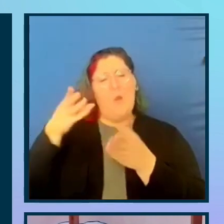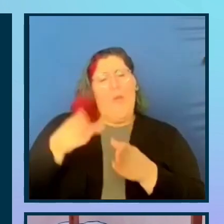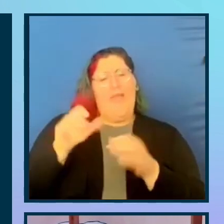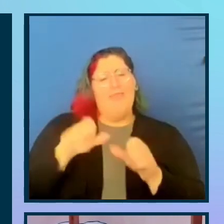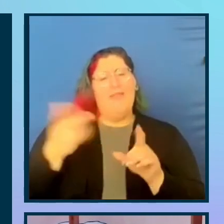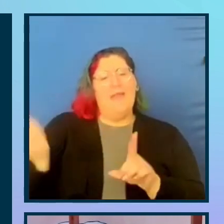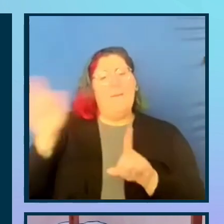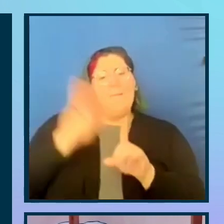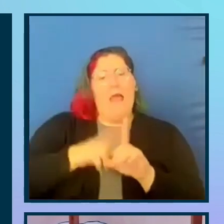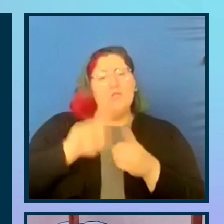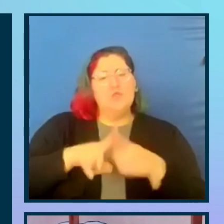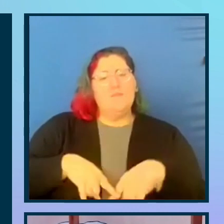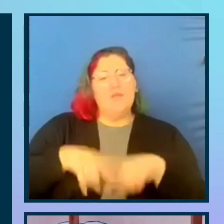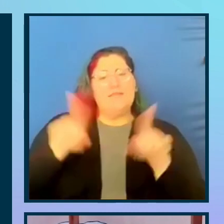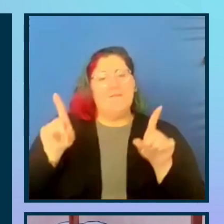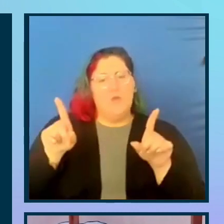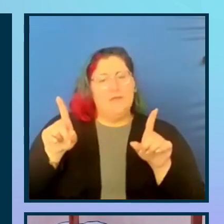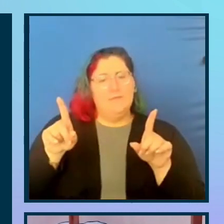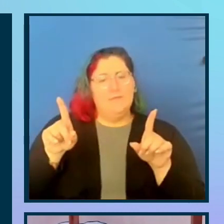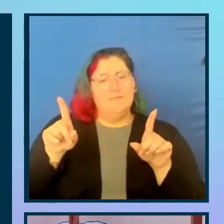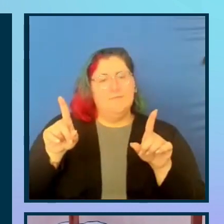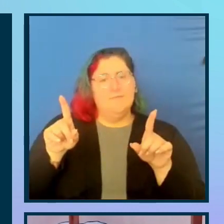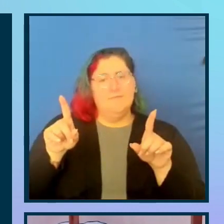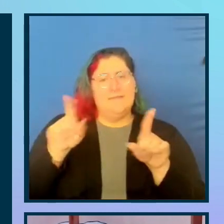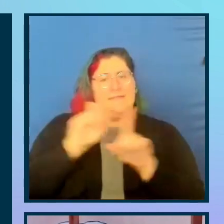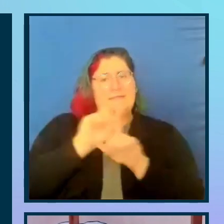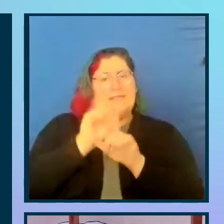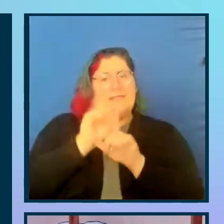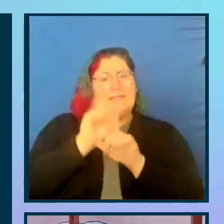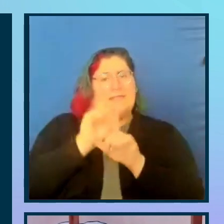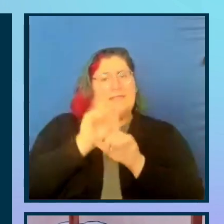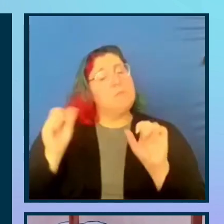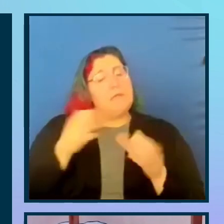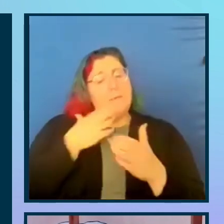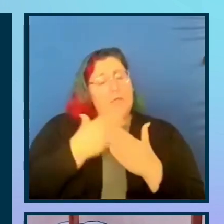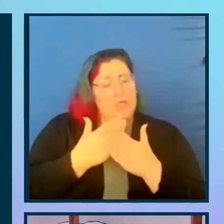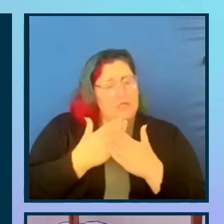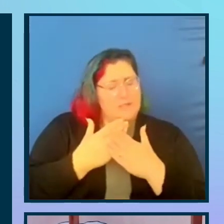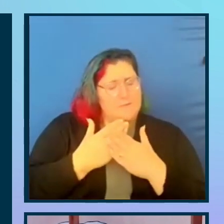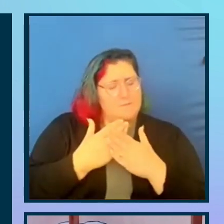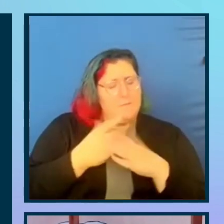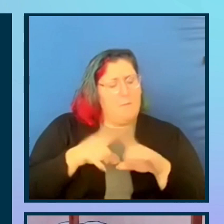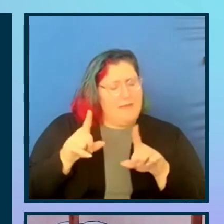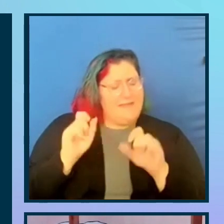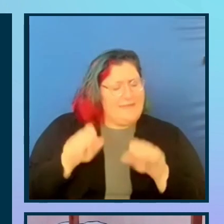and that can be good in a lot of ways, but it's also very, it could be very difficult to interpret what those abstract rules mean